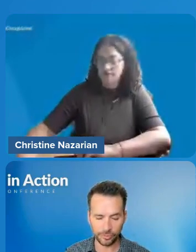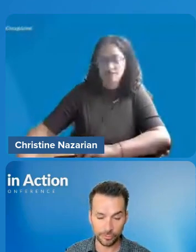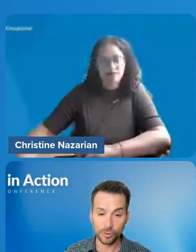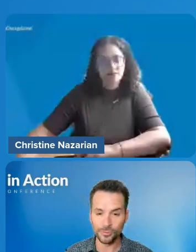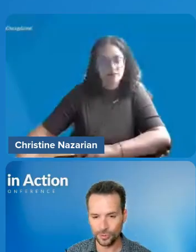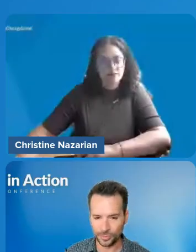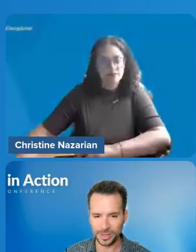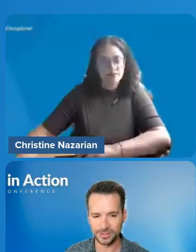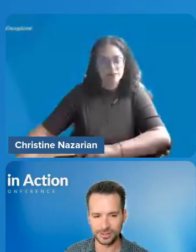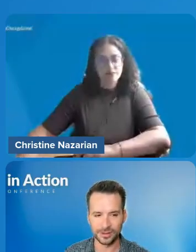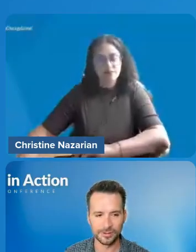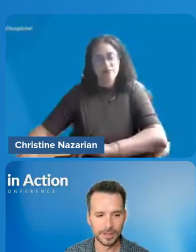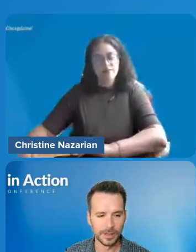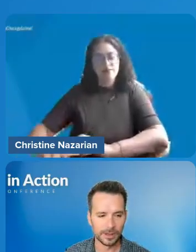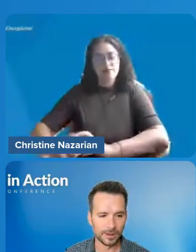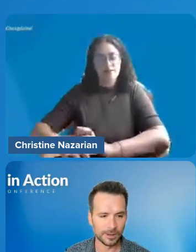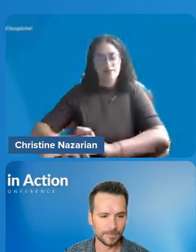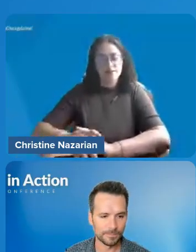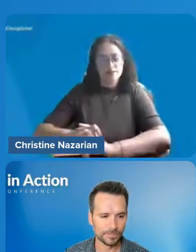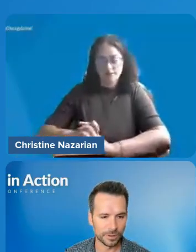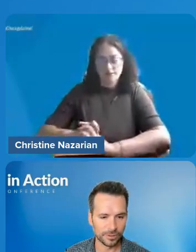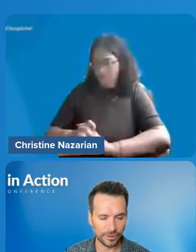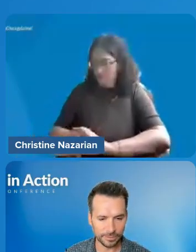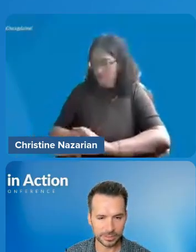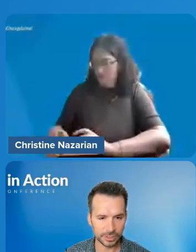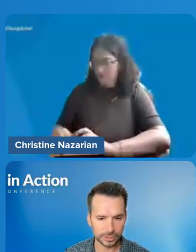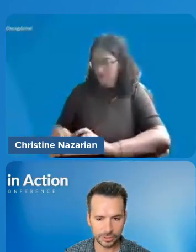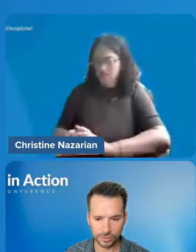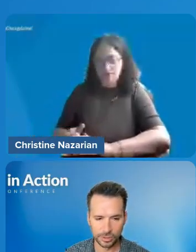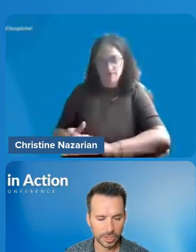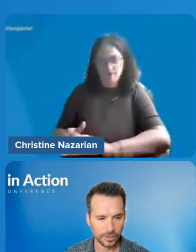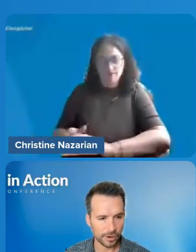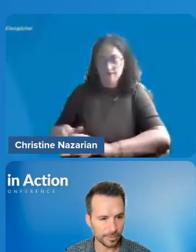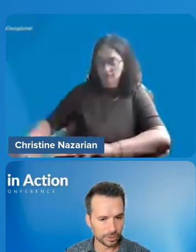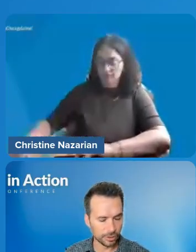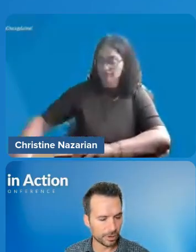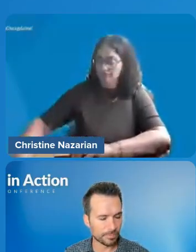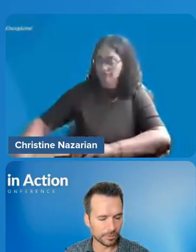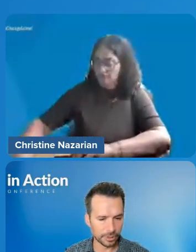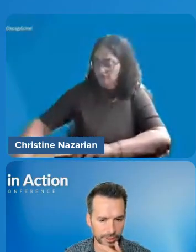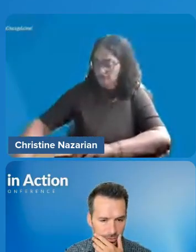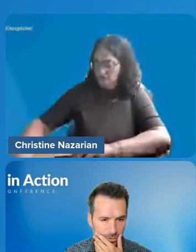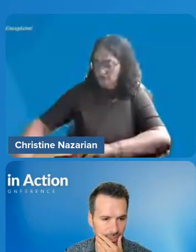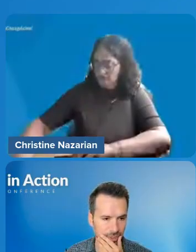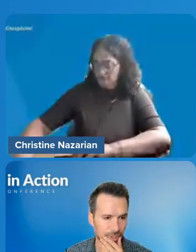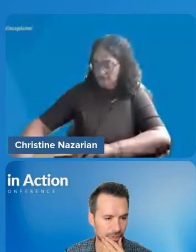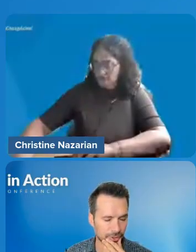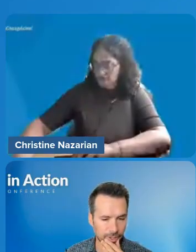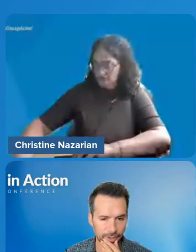even more important when we get to the family session. So if you're able to load up the individual question, Dr. Nazarian,